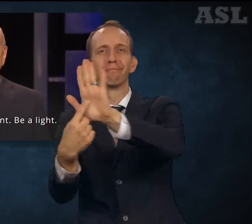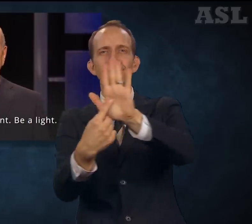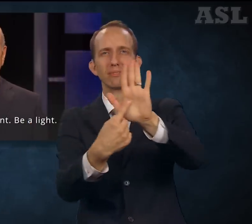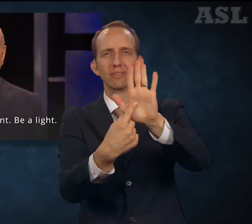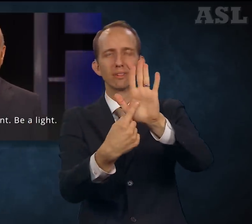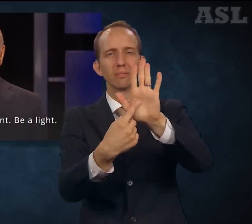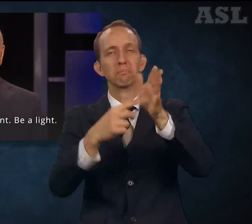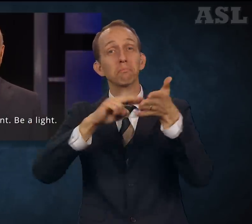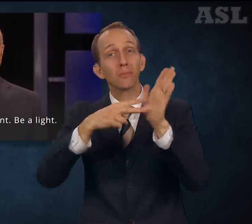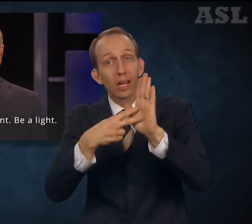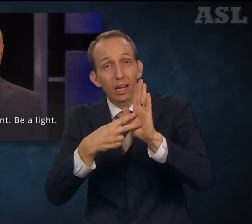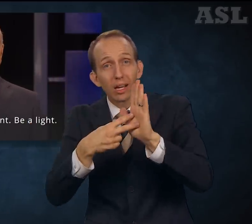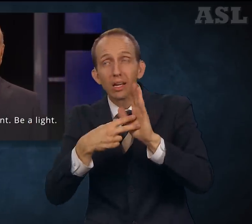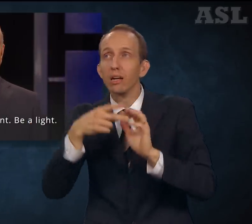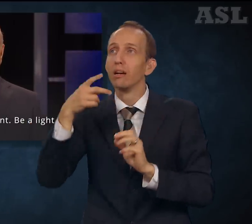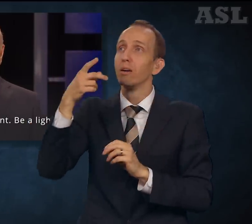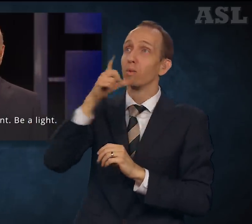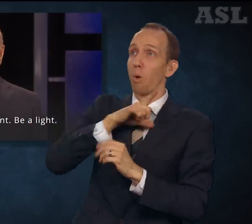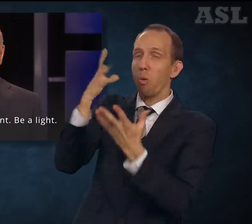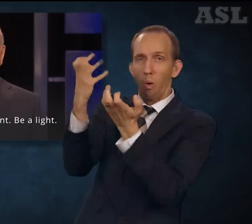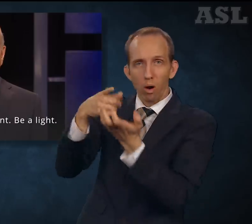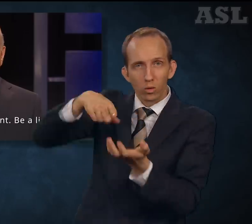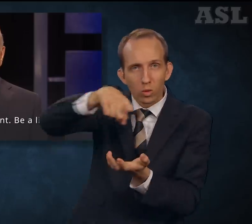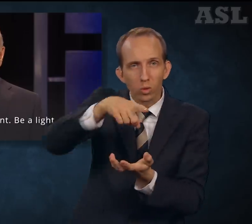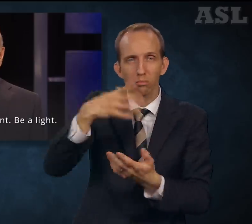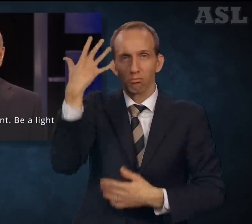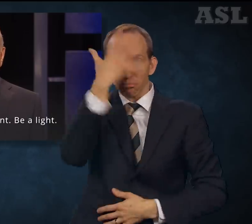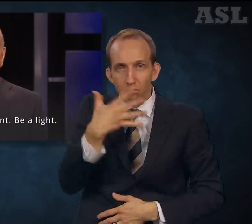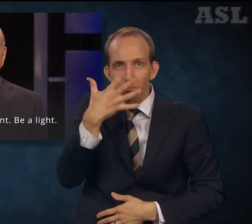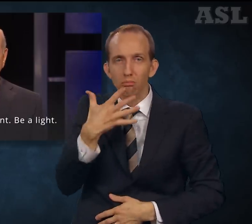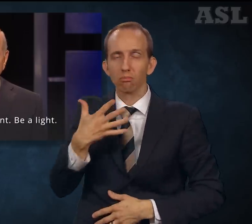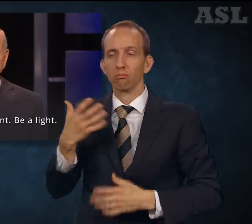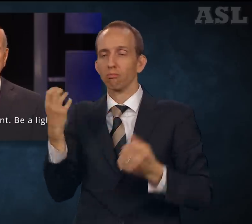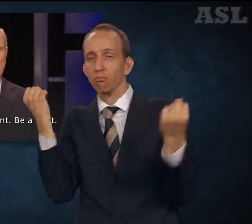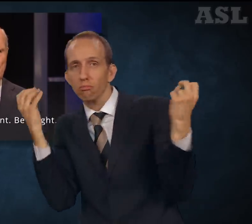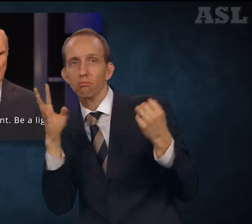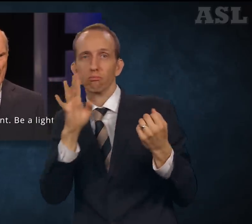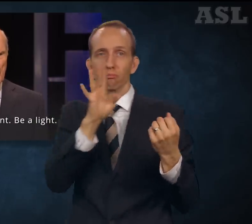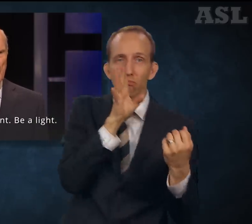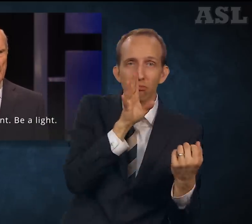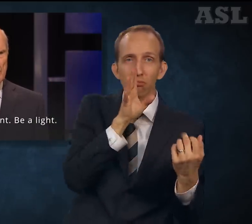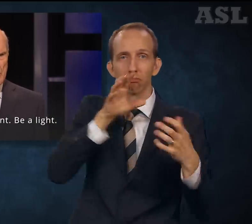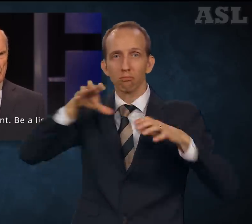THEREFORE, THE LORD NEEDS YOU